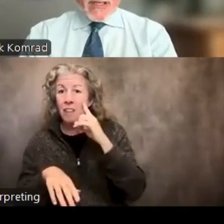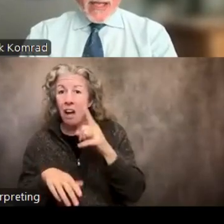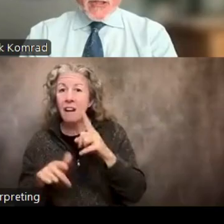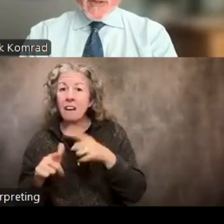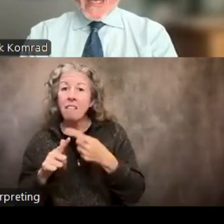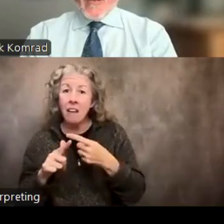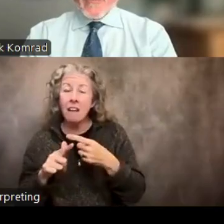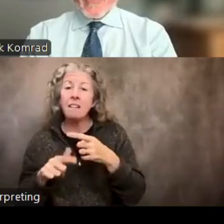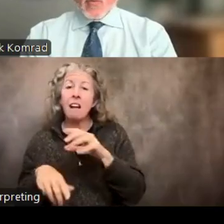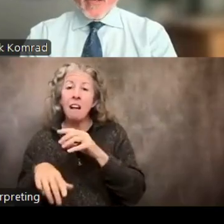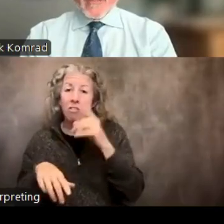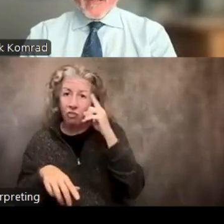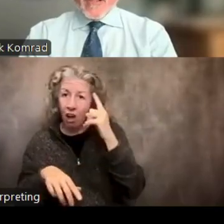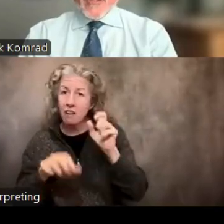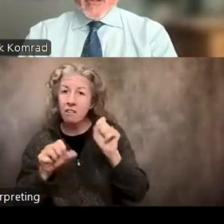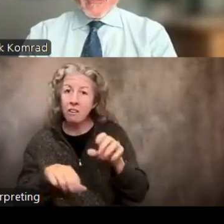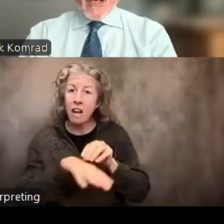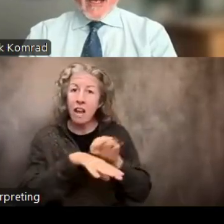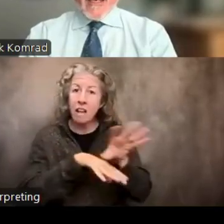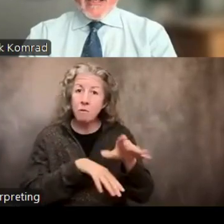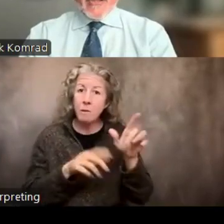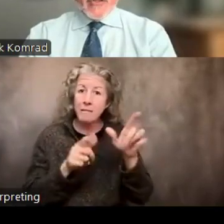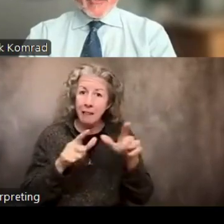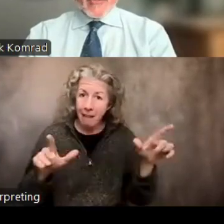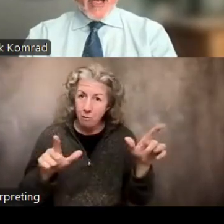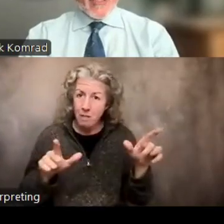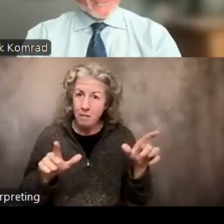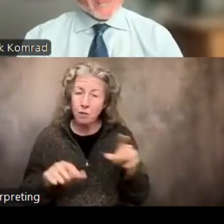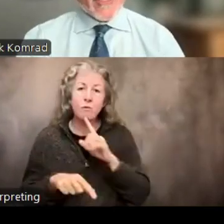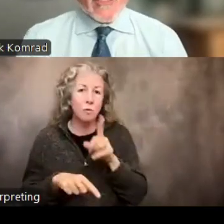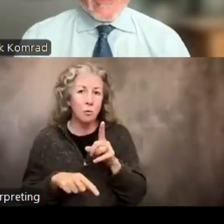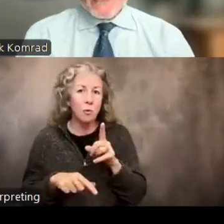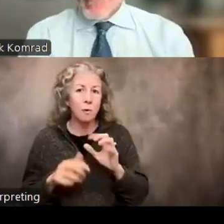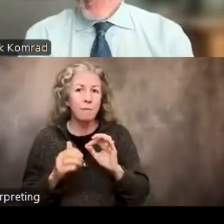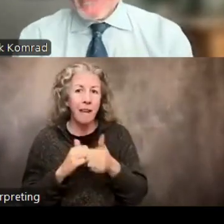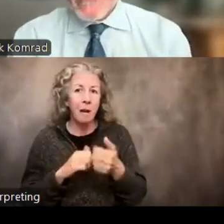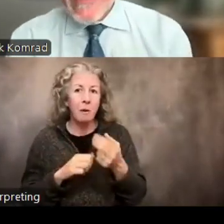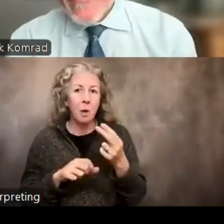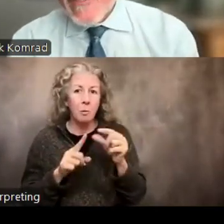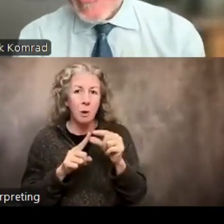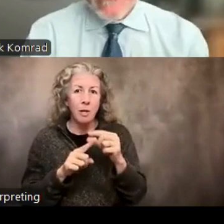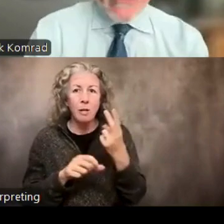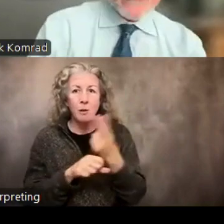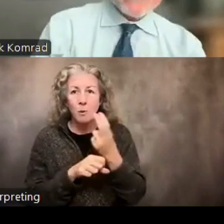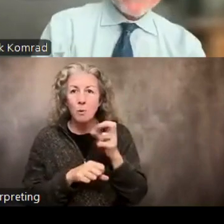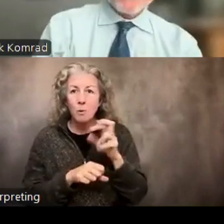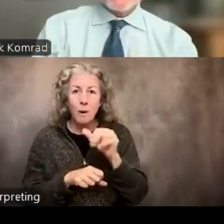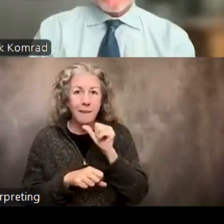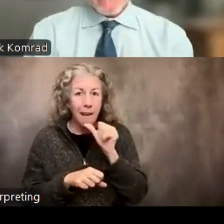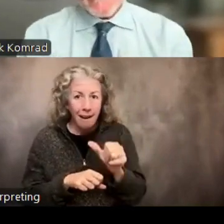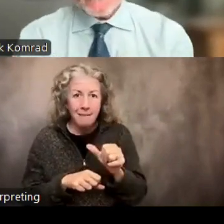case with how this word suicide is used or not used, the ordinary definition, the definition that we psychiatrists